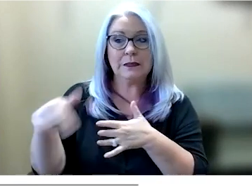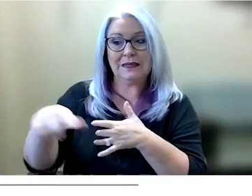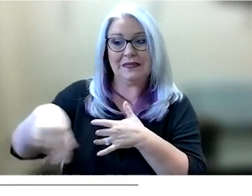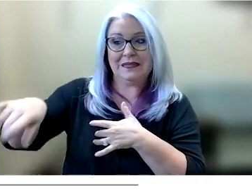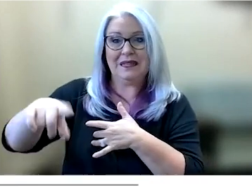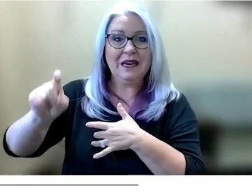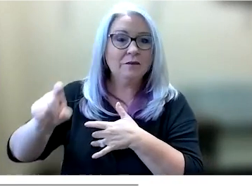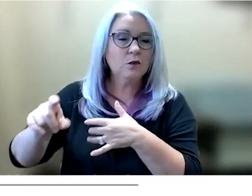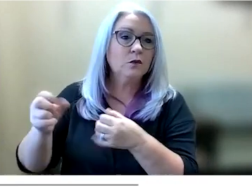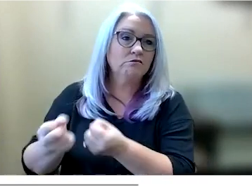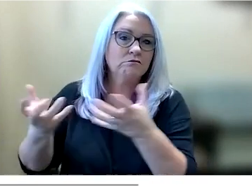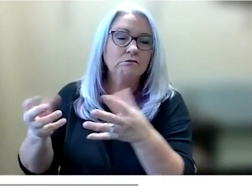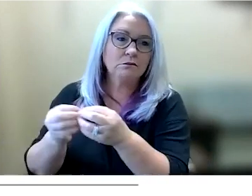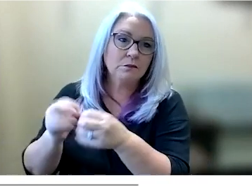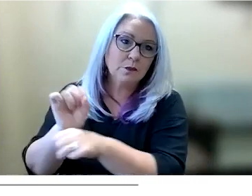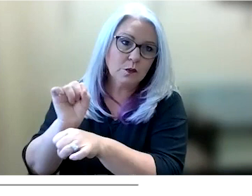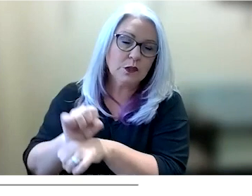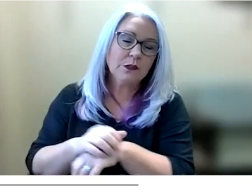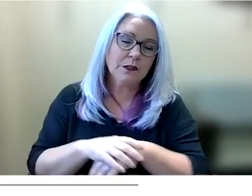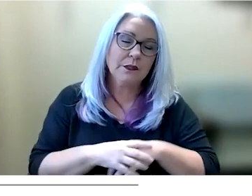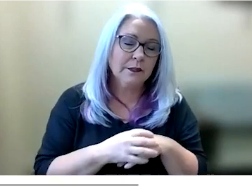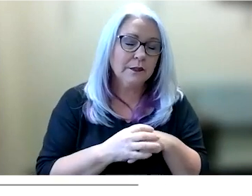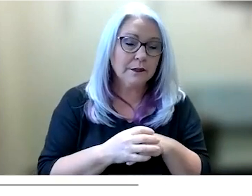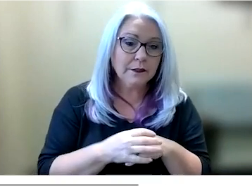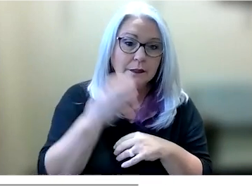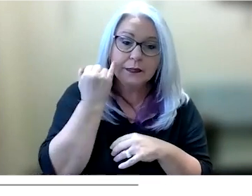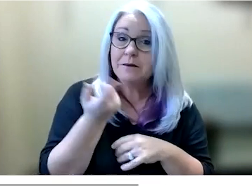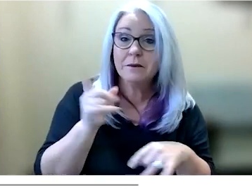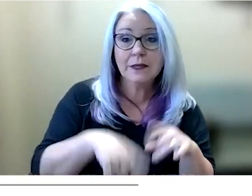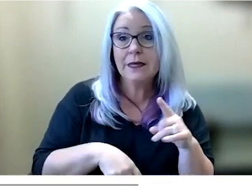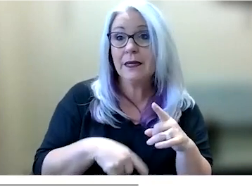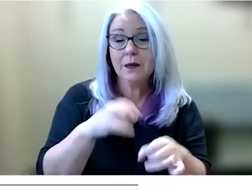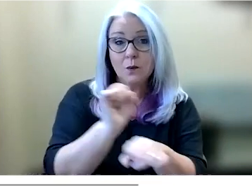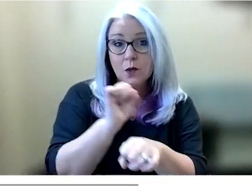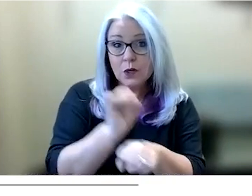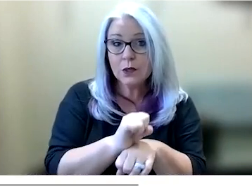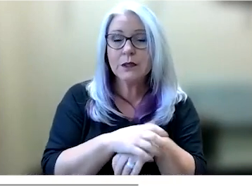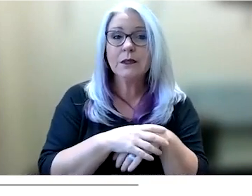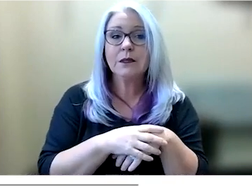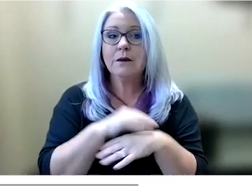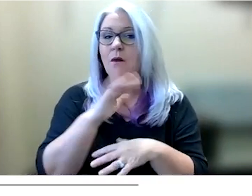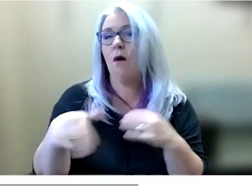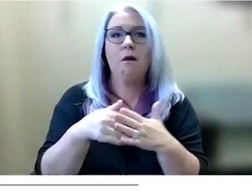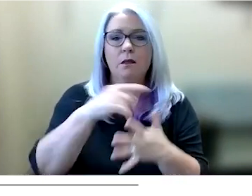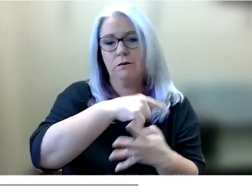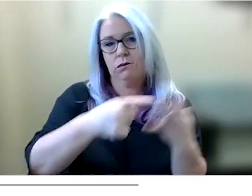are not able to work all of these things can be impacted as well. We have many people with